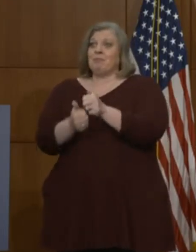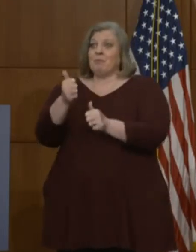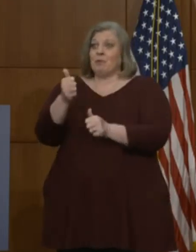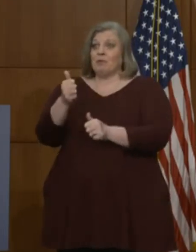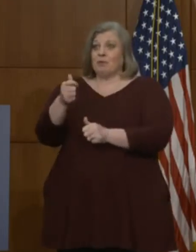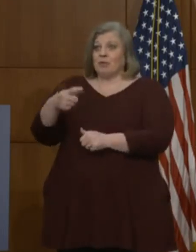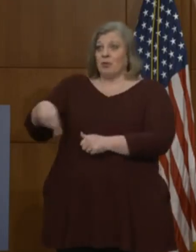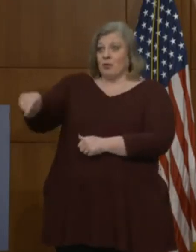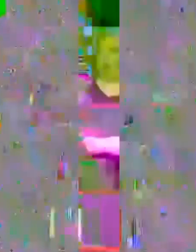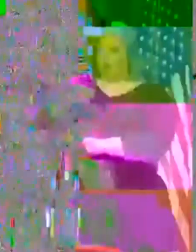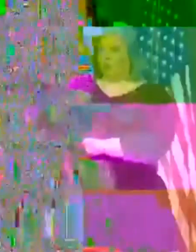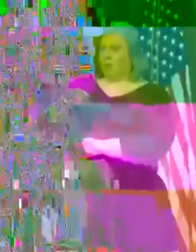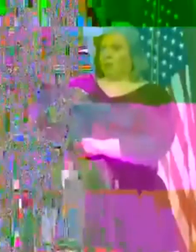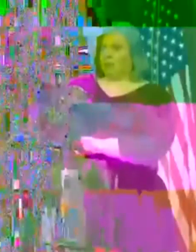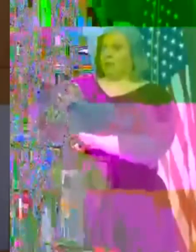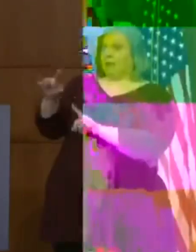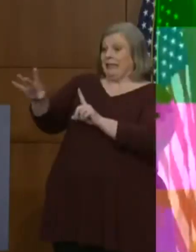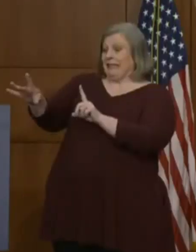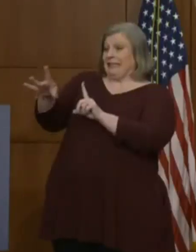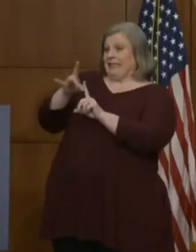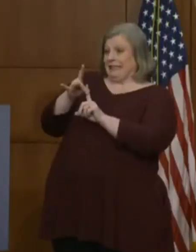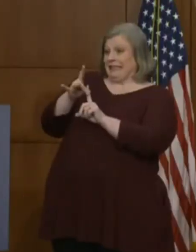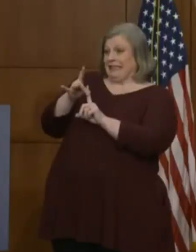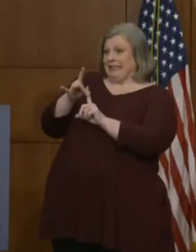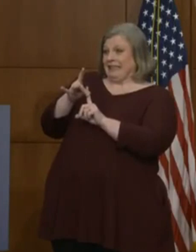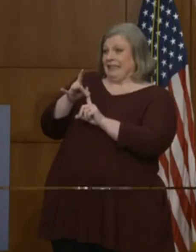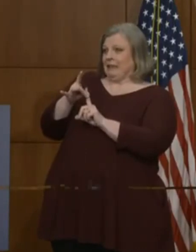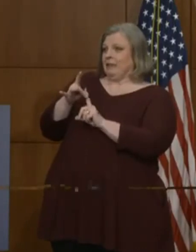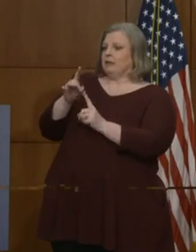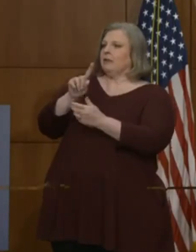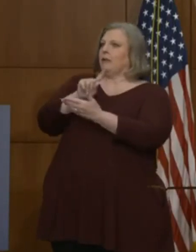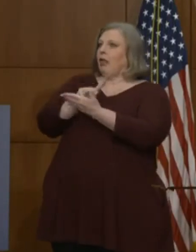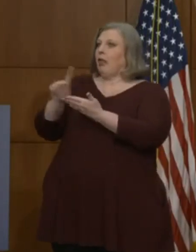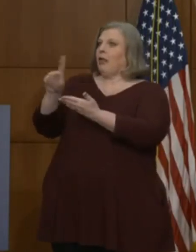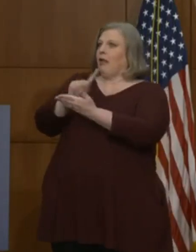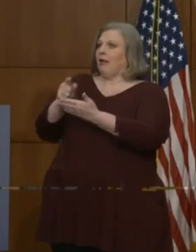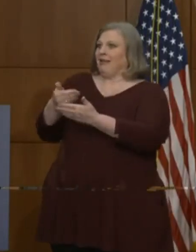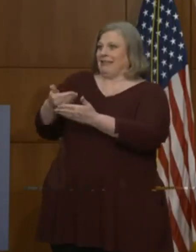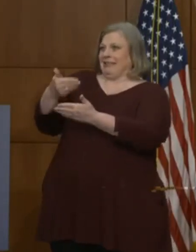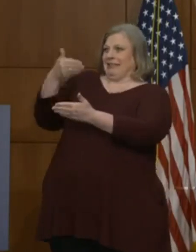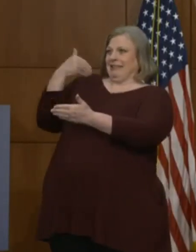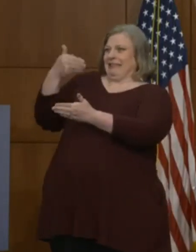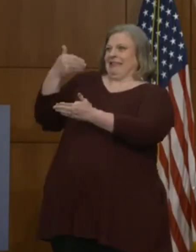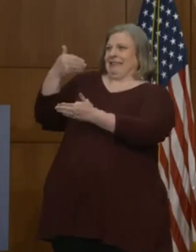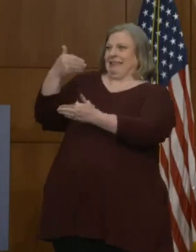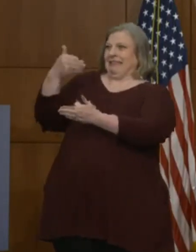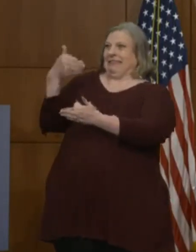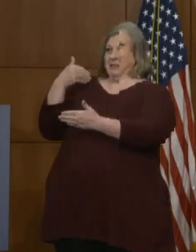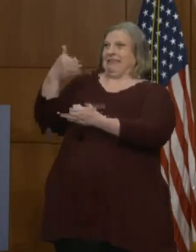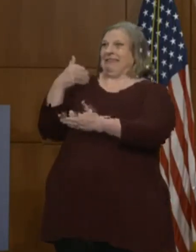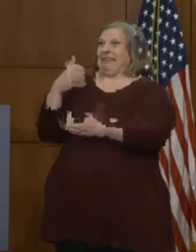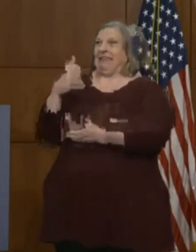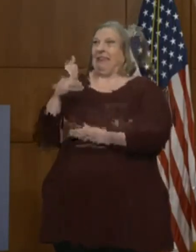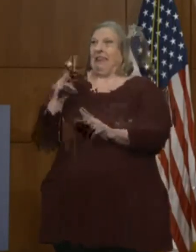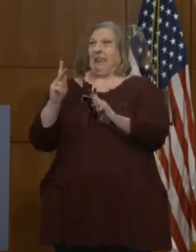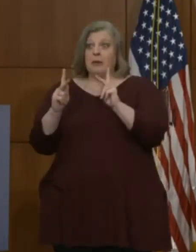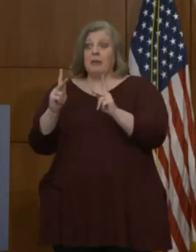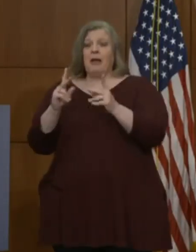MANY DEATHS. BUT IN LARGE PART THESE ARE STILL CASES THAT WERE THESE ARE STILL CASES THAT WERE CONTRACTED WEEKS AGO. SO WHEN CONTRACTED WEEKS AGO. SO WHEN PEOPLE SAY THAT IT’S TIME TO